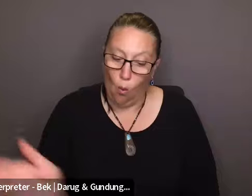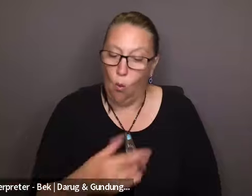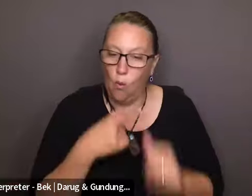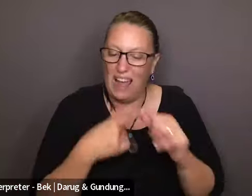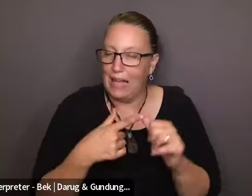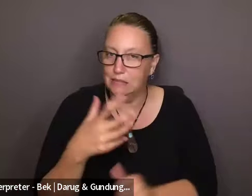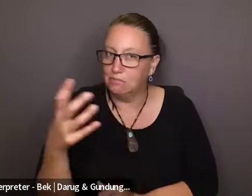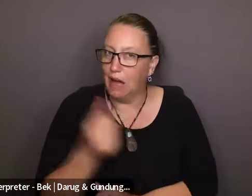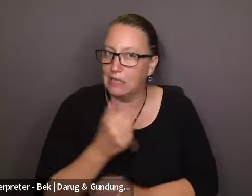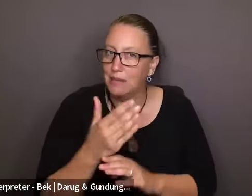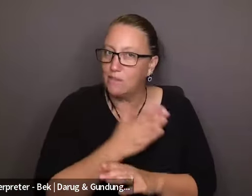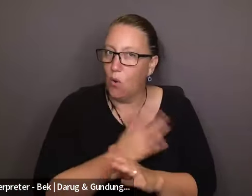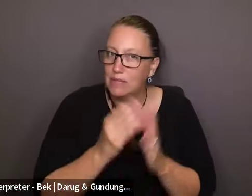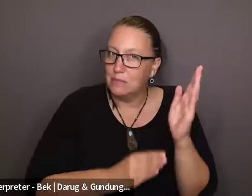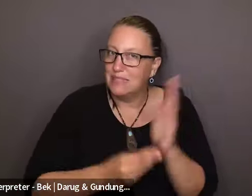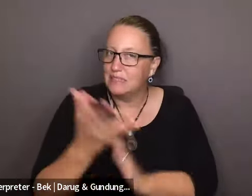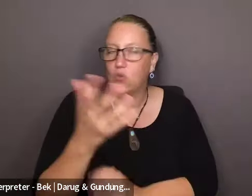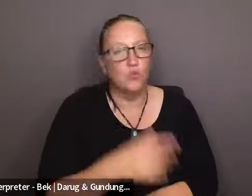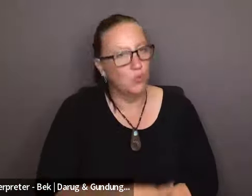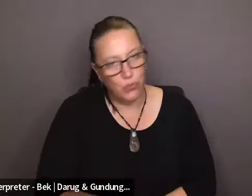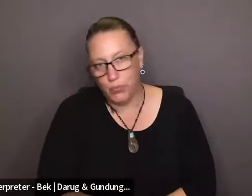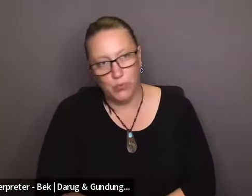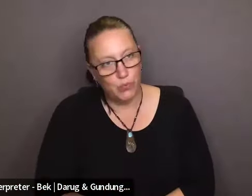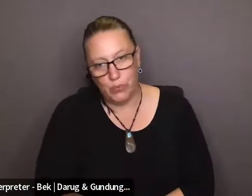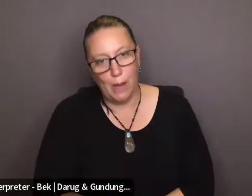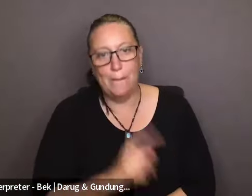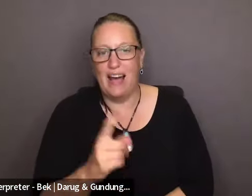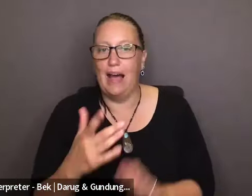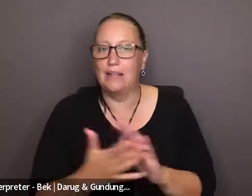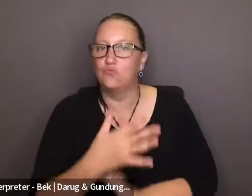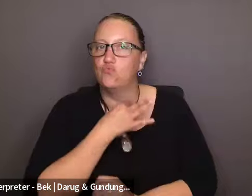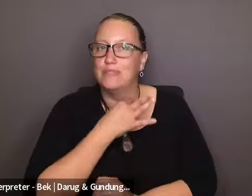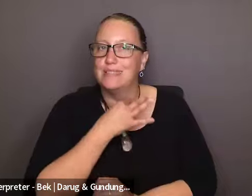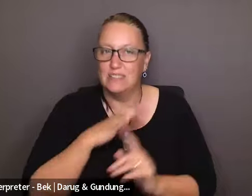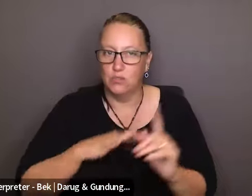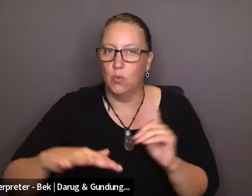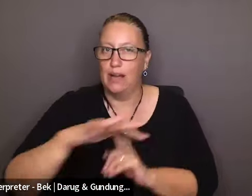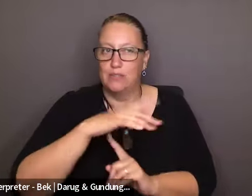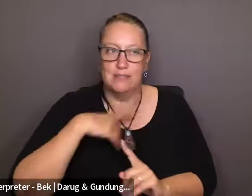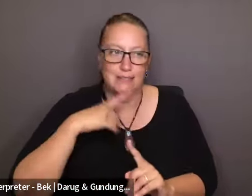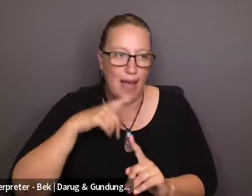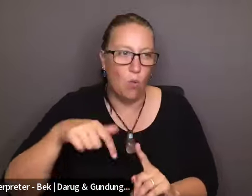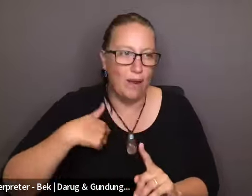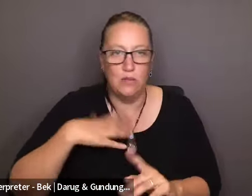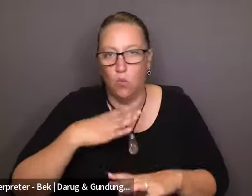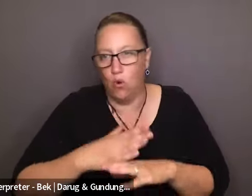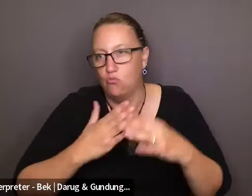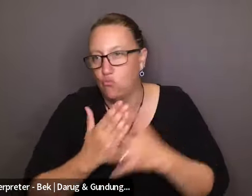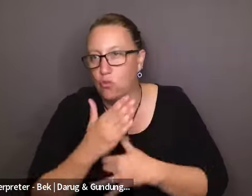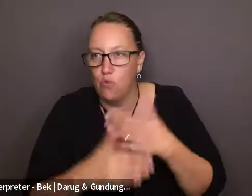The answer is, I think, yes. You don't have to have all the answers decided before you submit your application, but